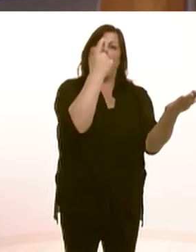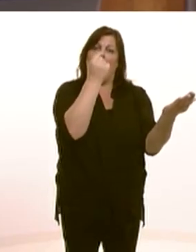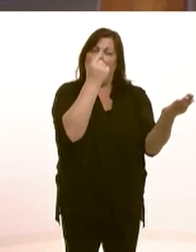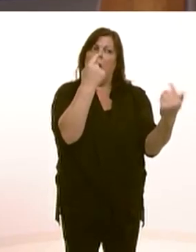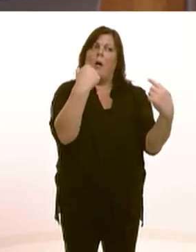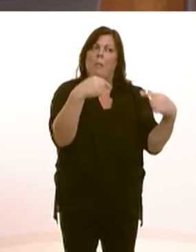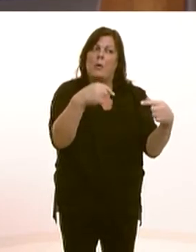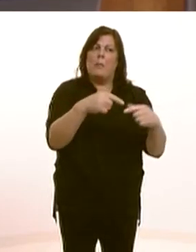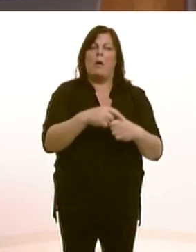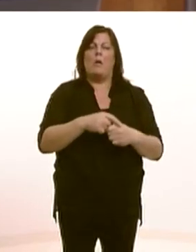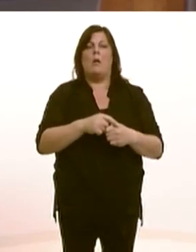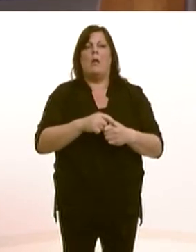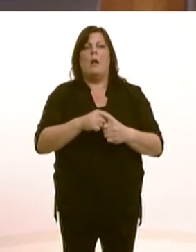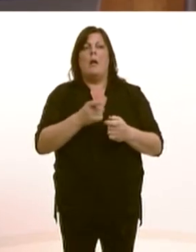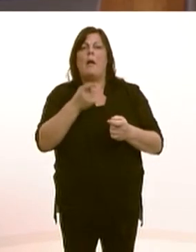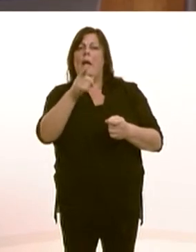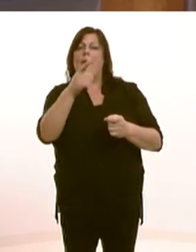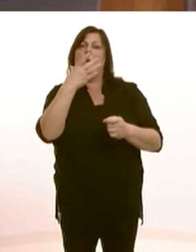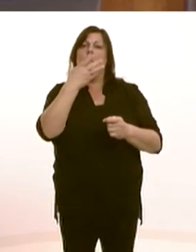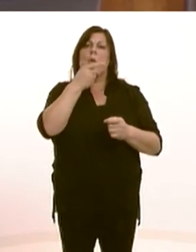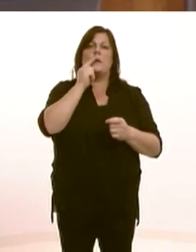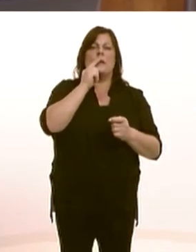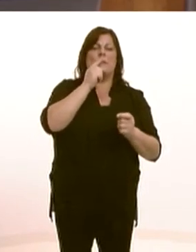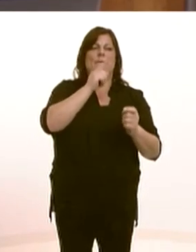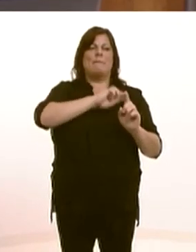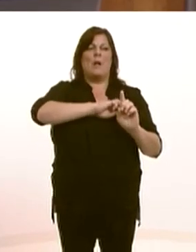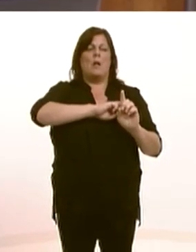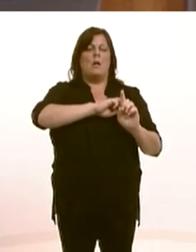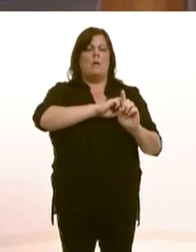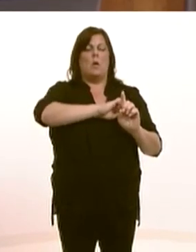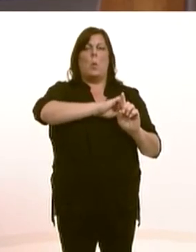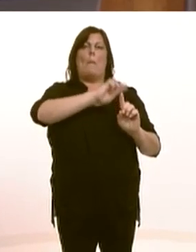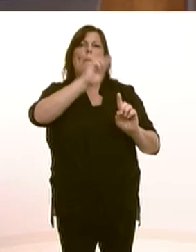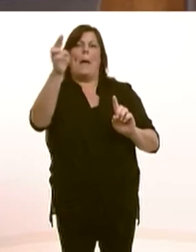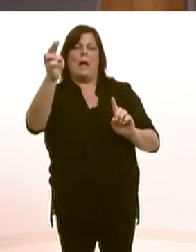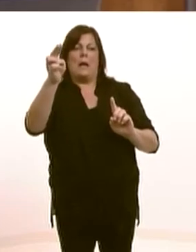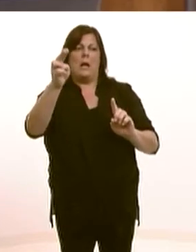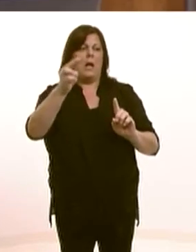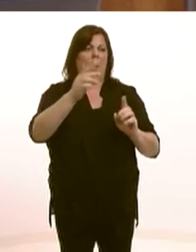were a temporary resident, about whether that person could be traced if the book wasnít going to come back. These arenít insurmountable issues, but certainly these are issues that I know are still being